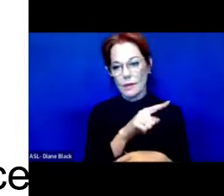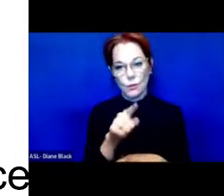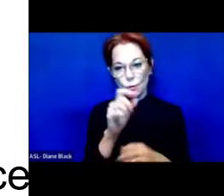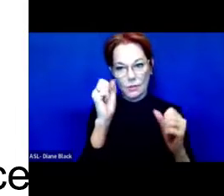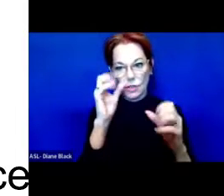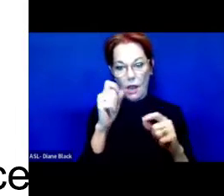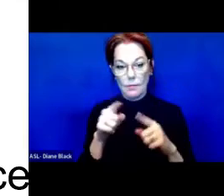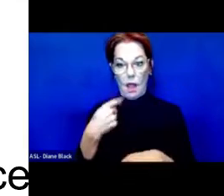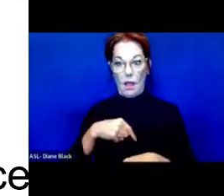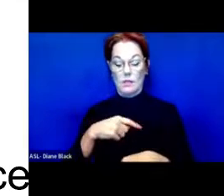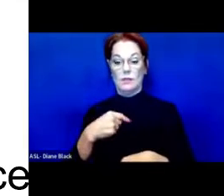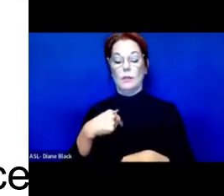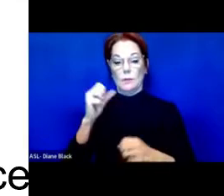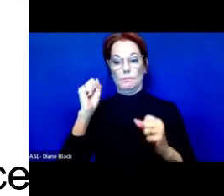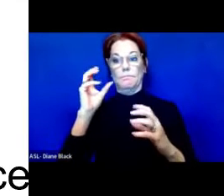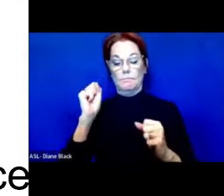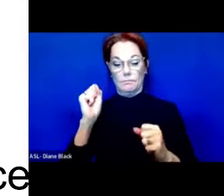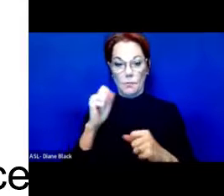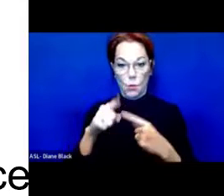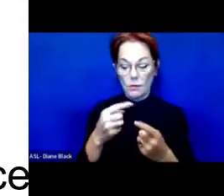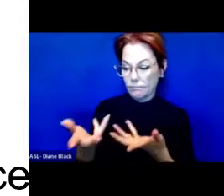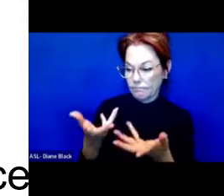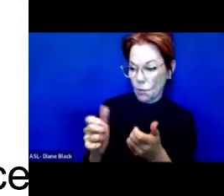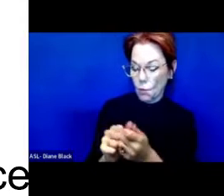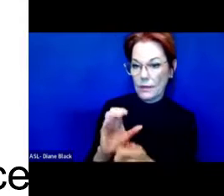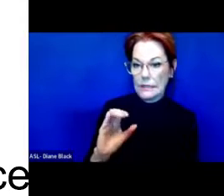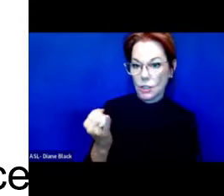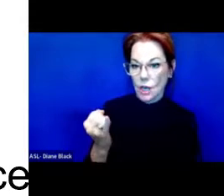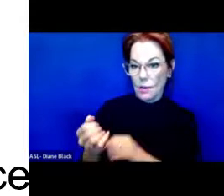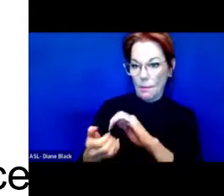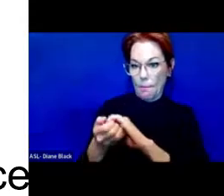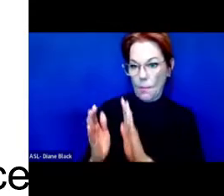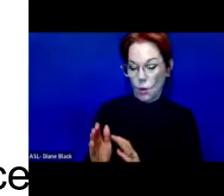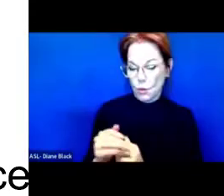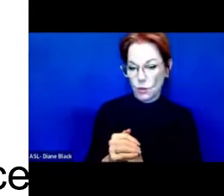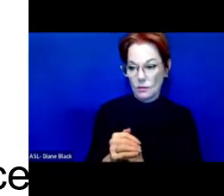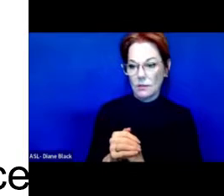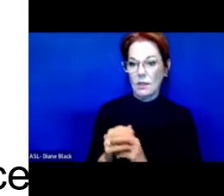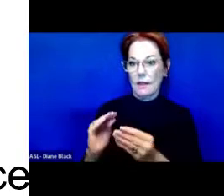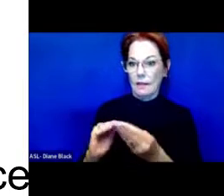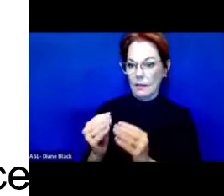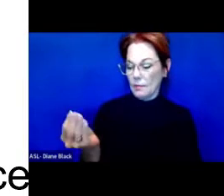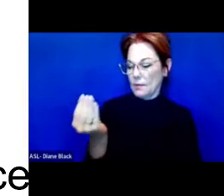work. But definitely when we talk to our criminal justice partners, the numbers are, you know, shocking and staggering,